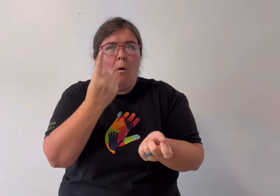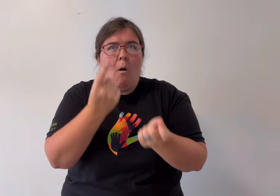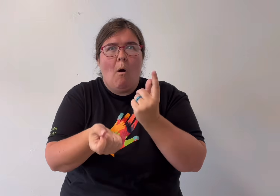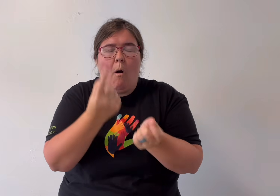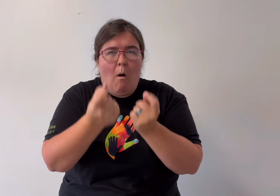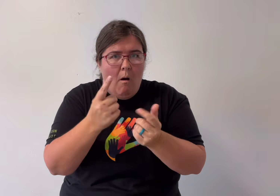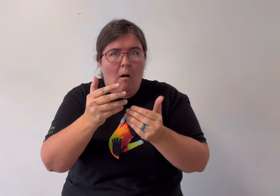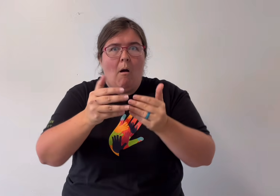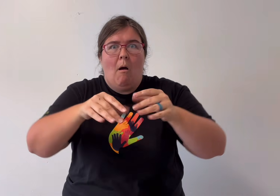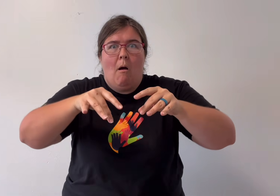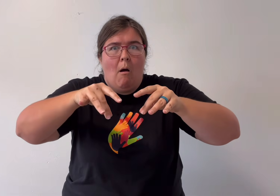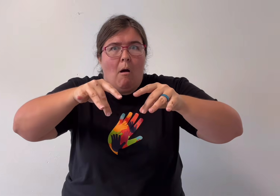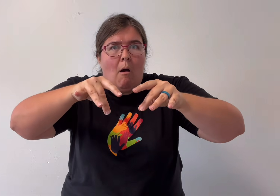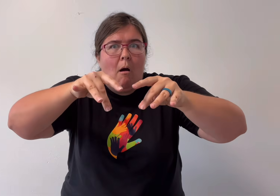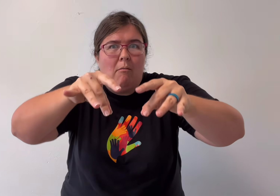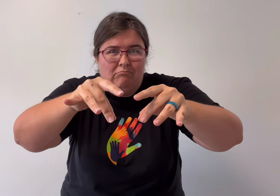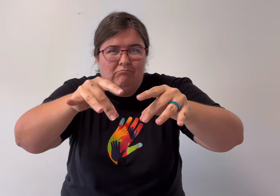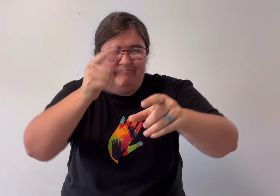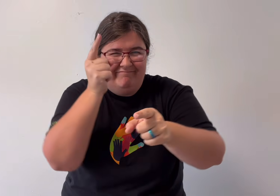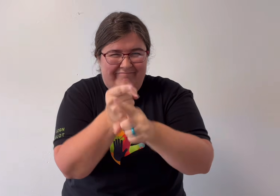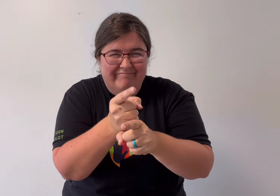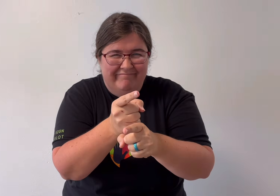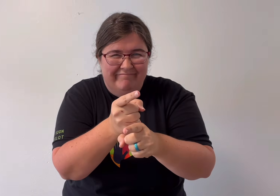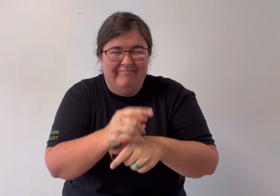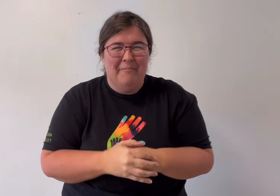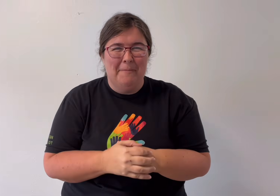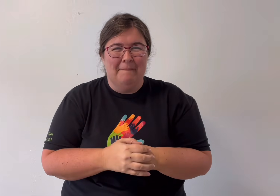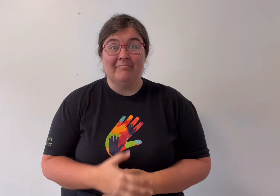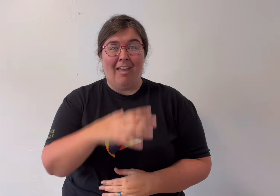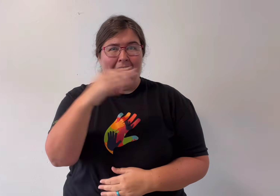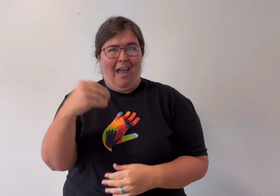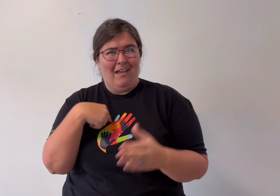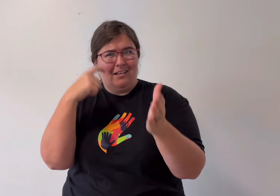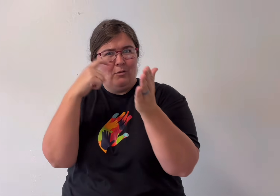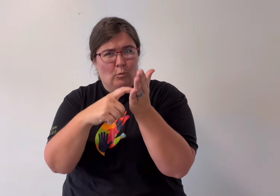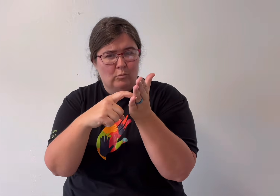and that understanding can happen. They can pick up more with time, right?